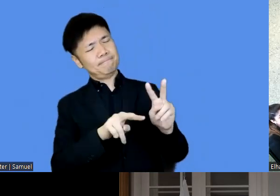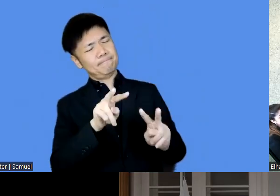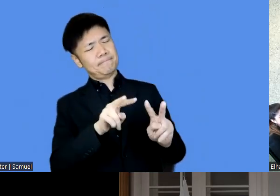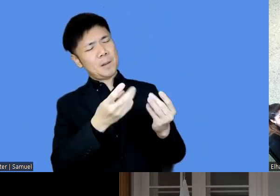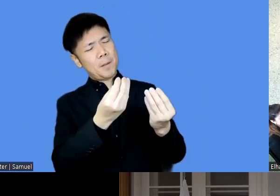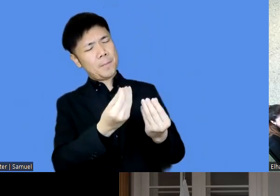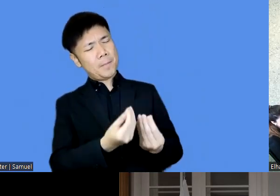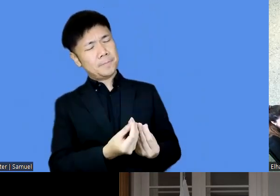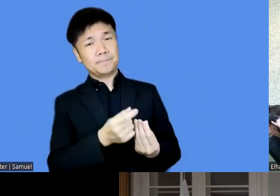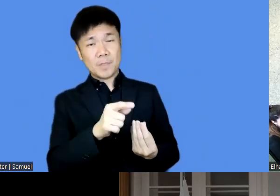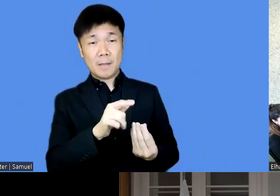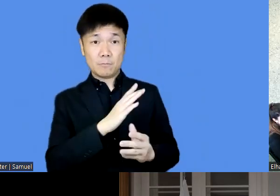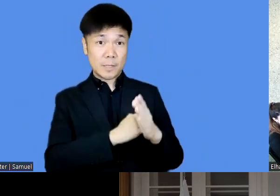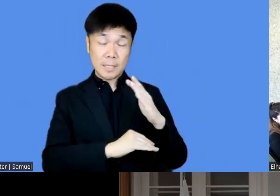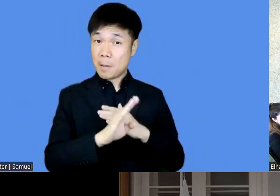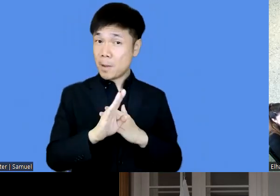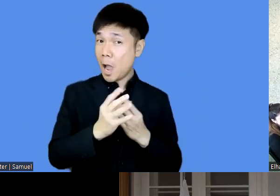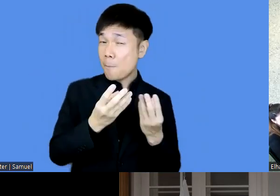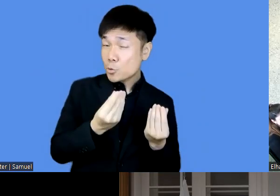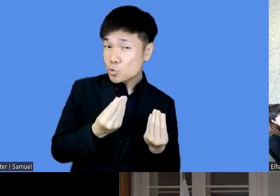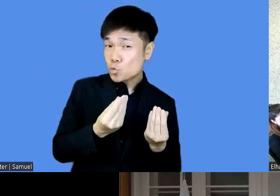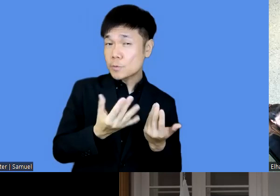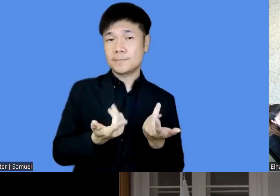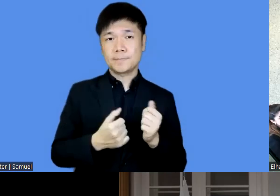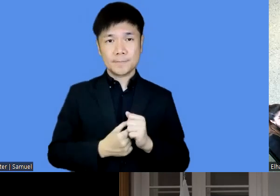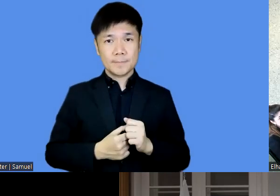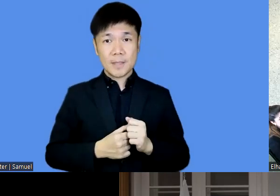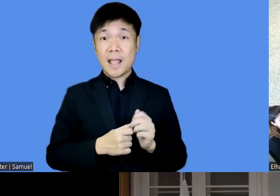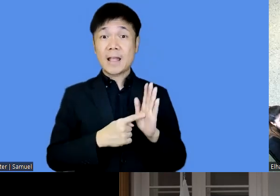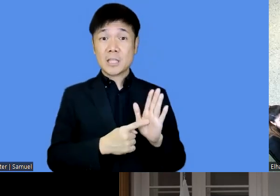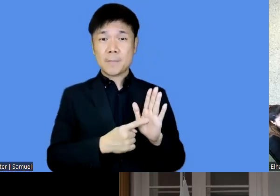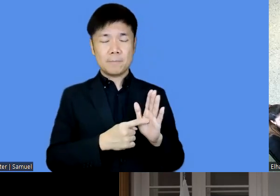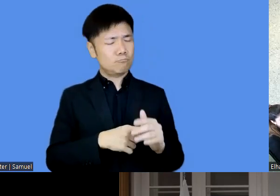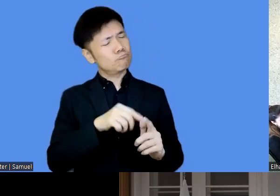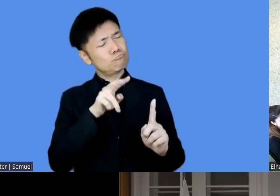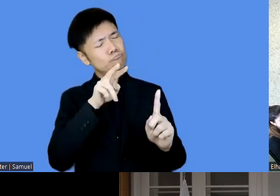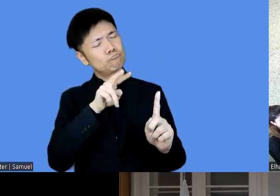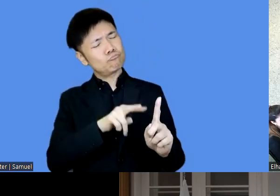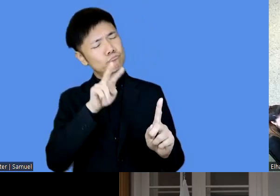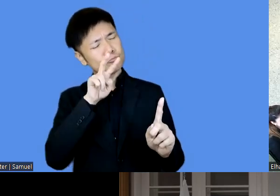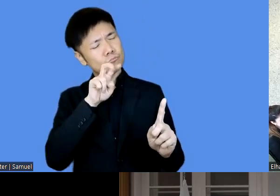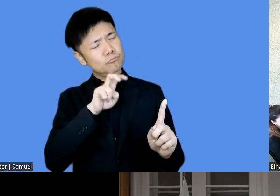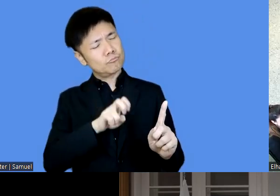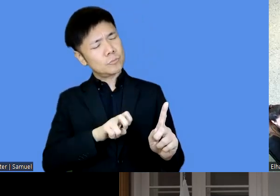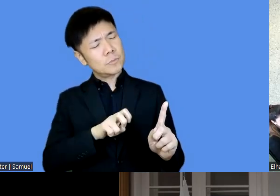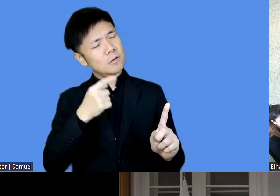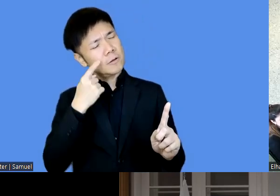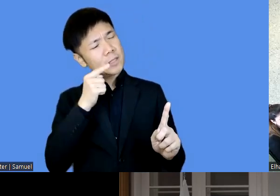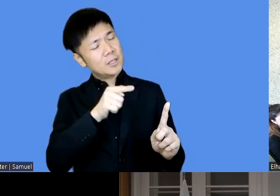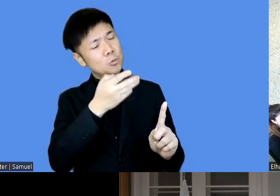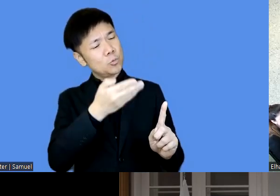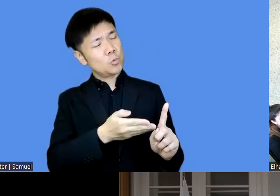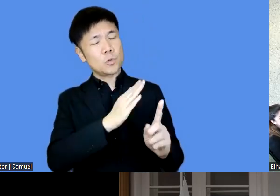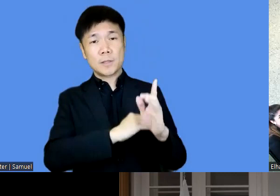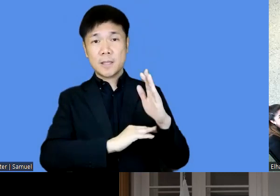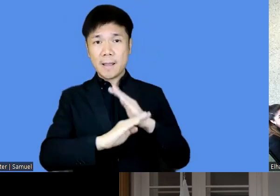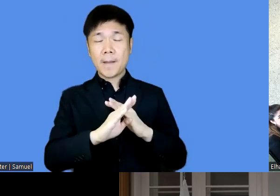as like a needs assessment based on the direct conversation with the person with the disability